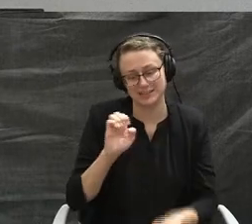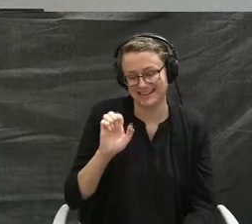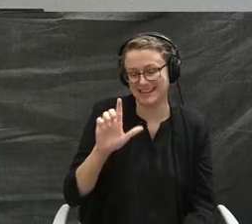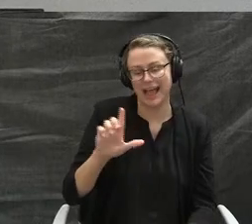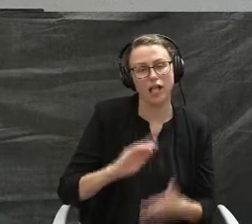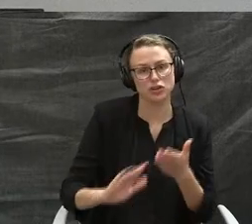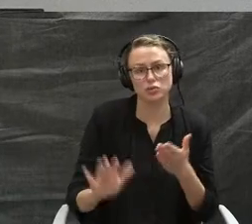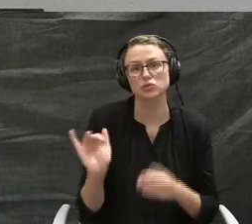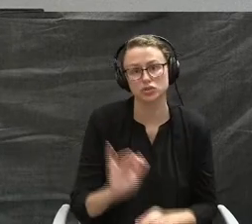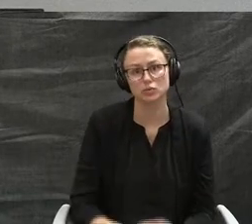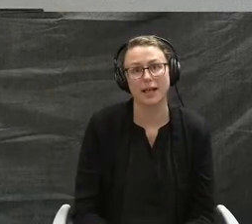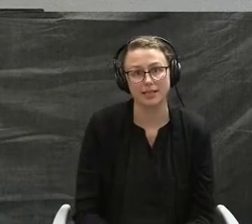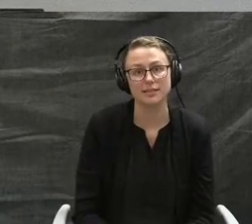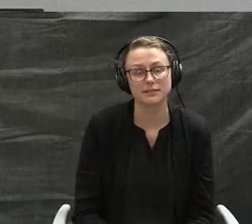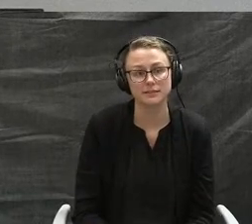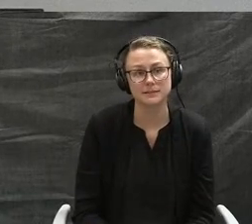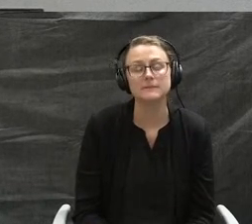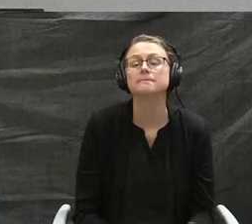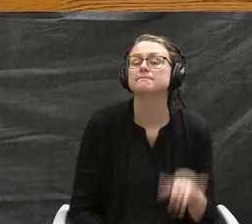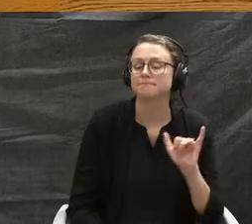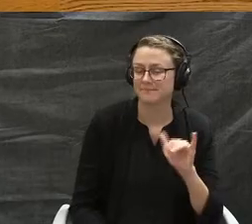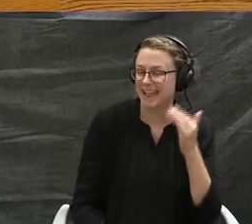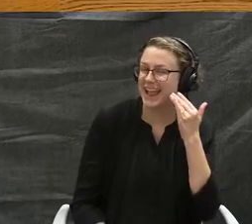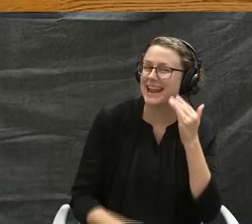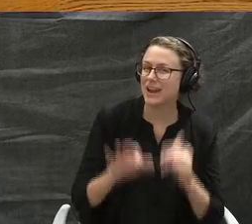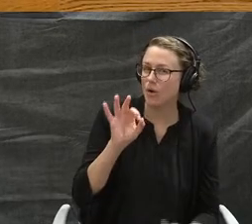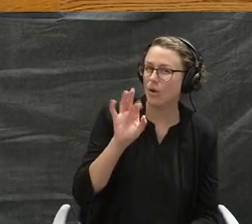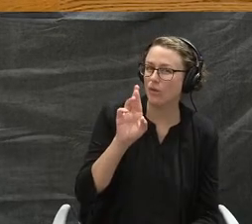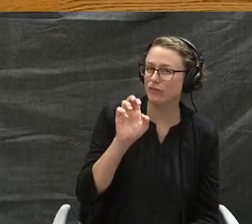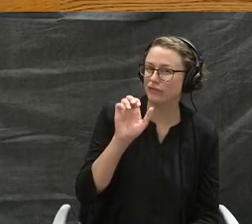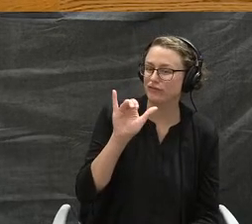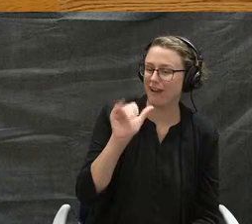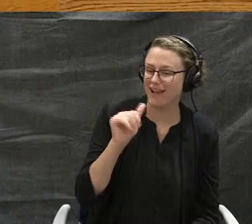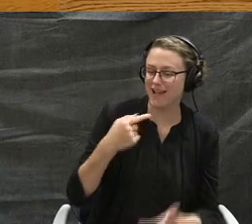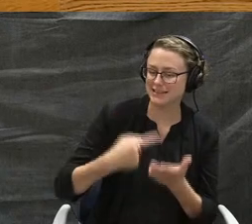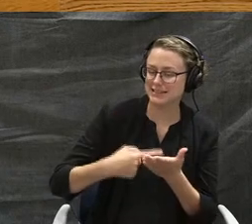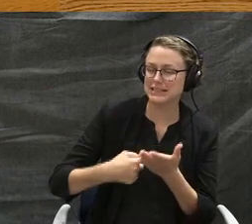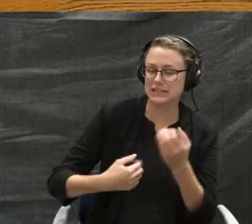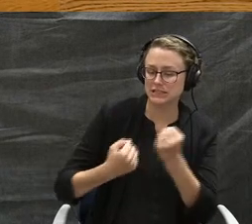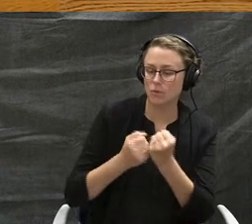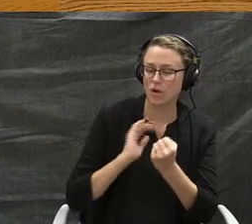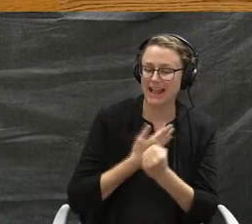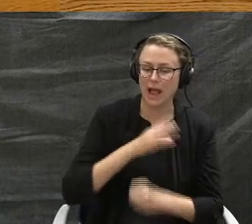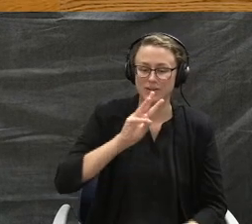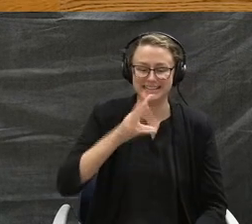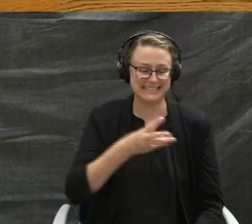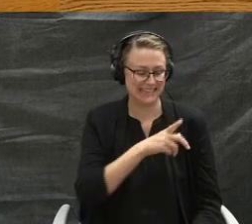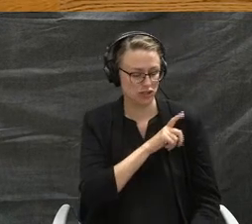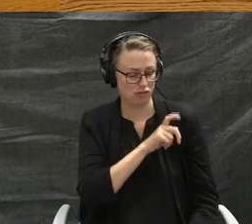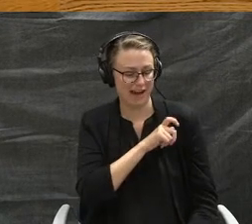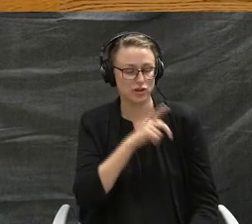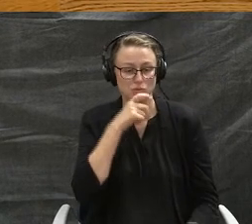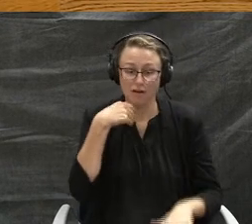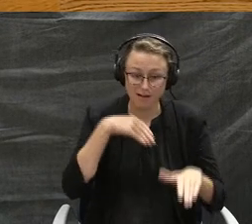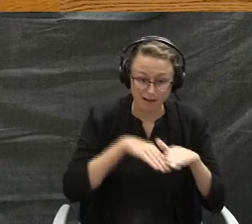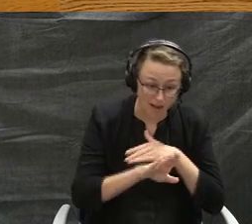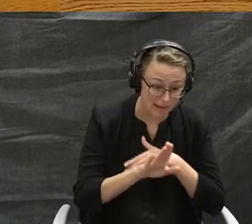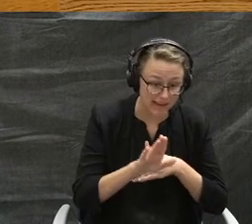well. And I know free I talked about supporting our 6th graders coming into the middle school I don't know Jeff. If